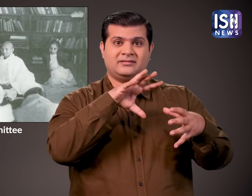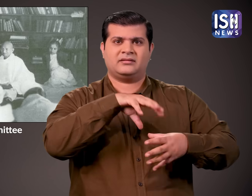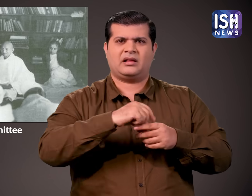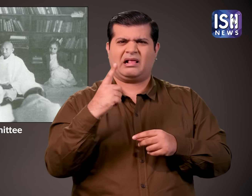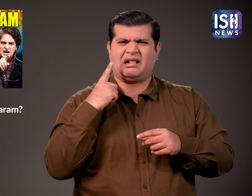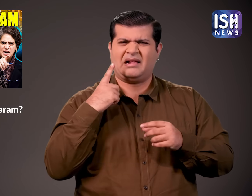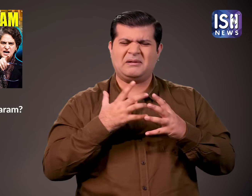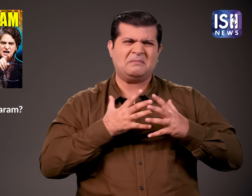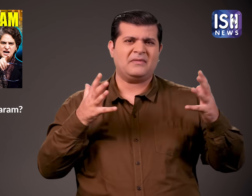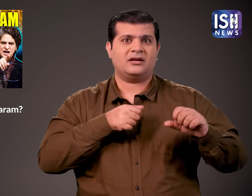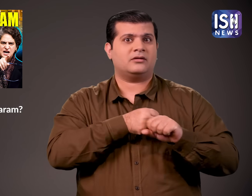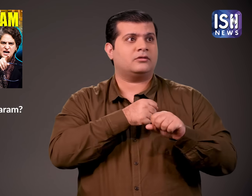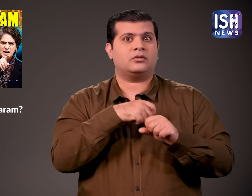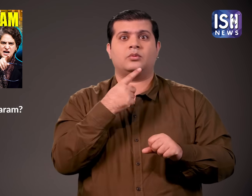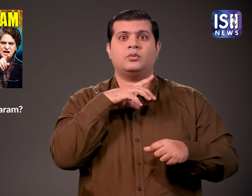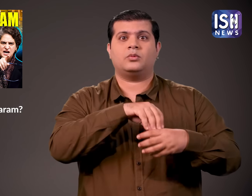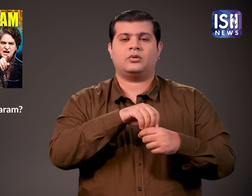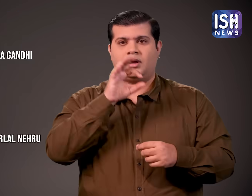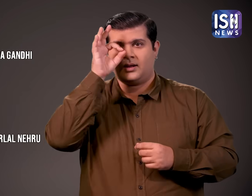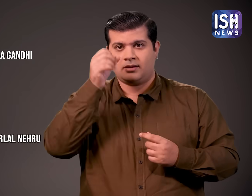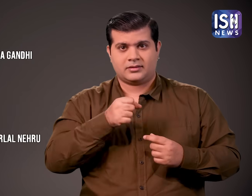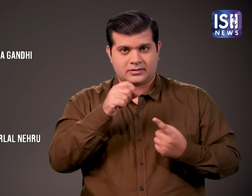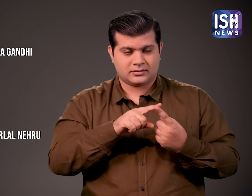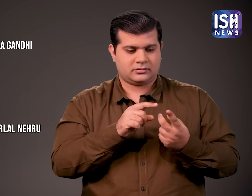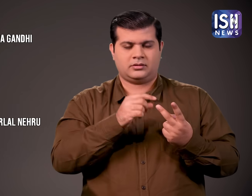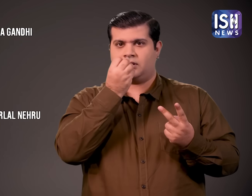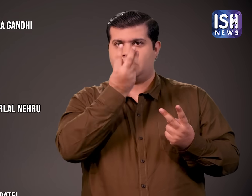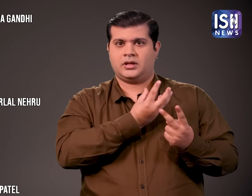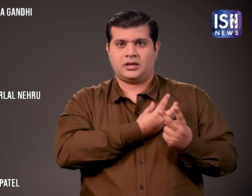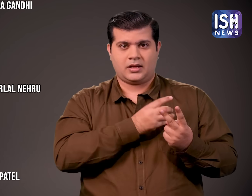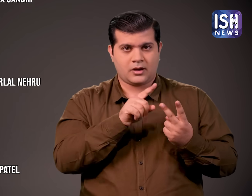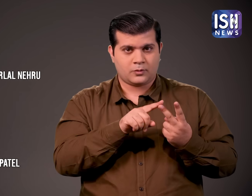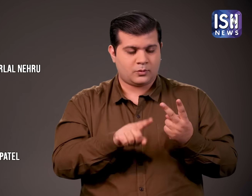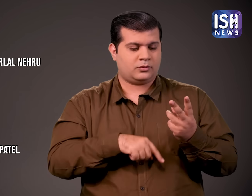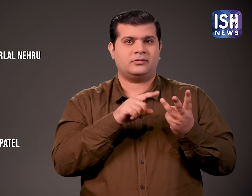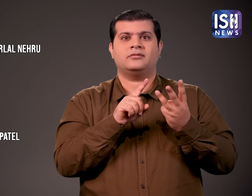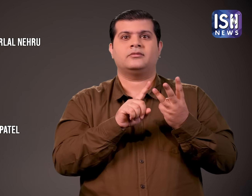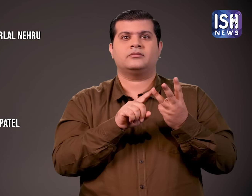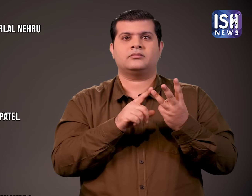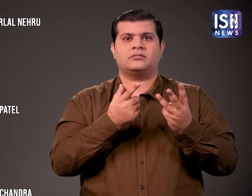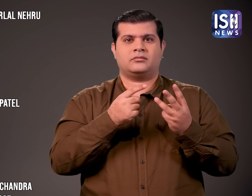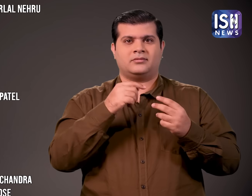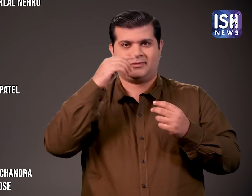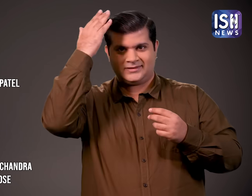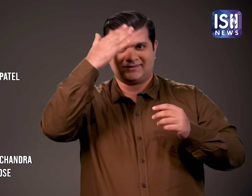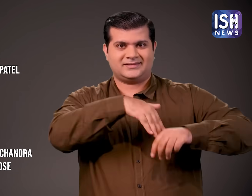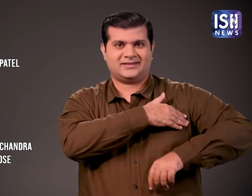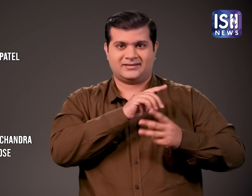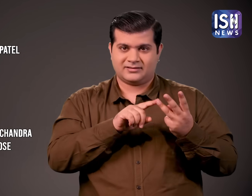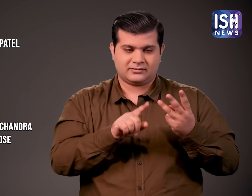which included major leaders like Mahatma Gandhi, Jawaharlal Nehru, Sardar Patel,